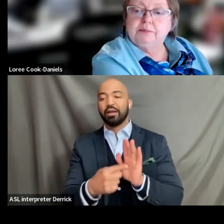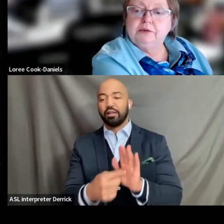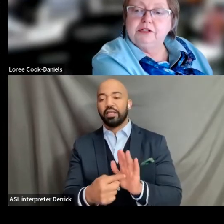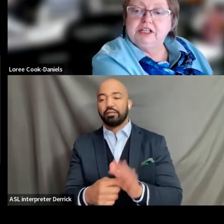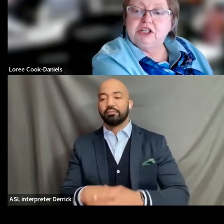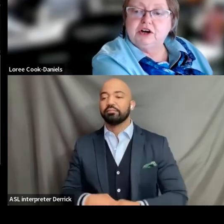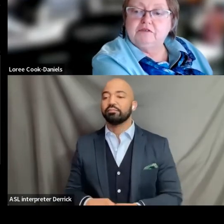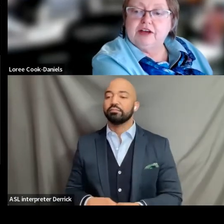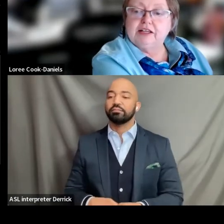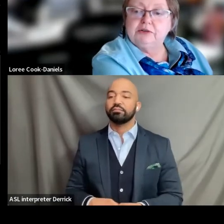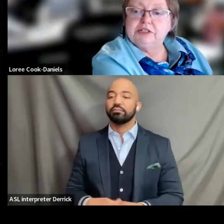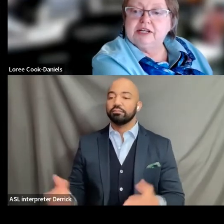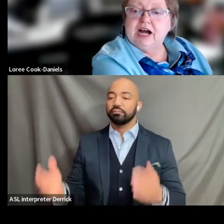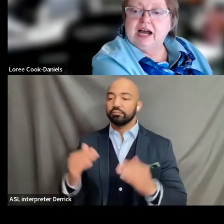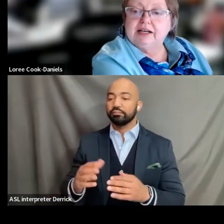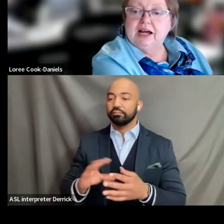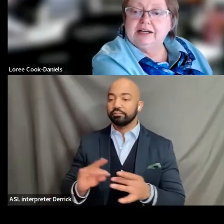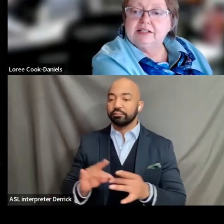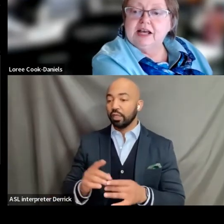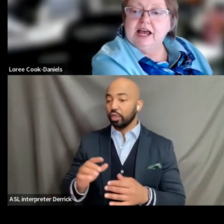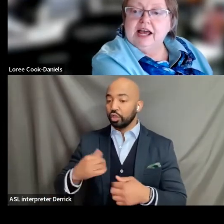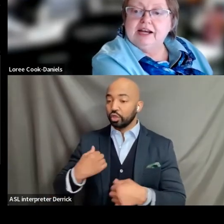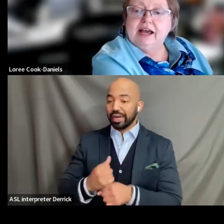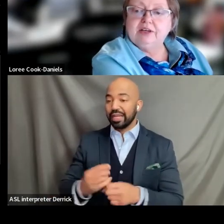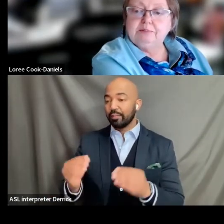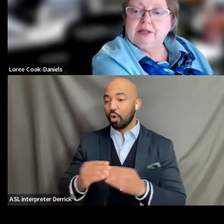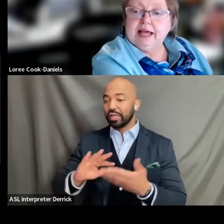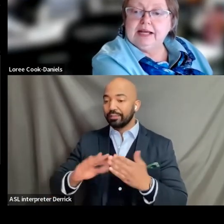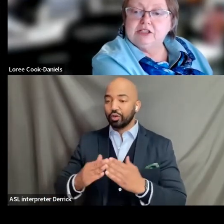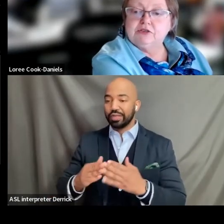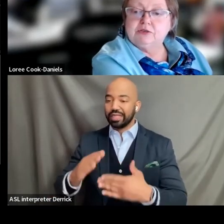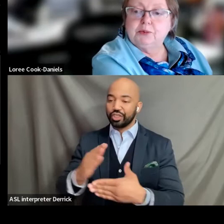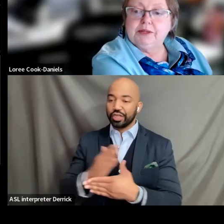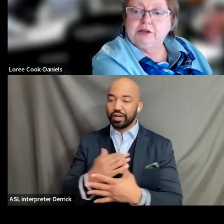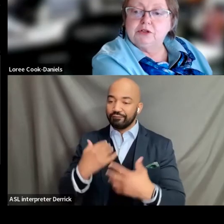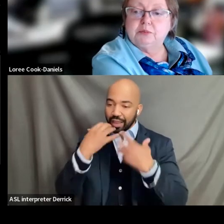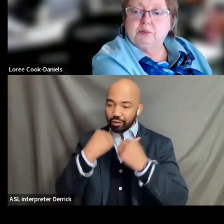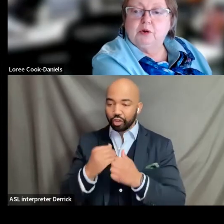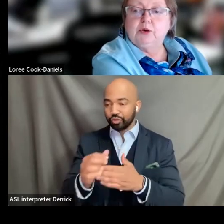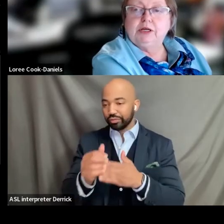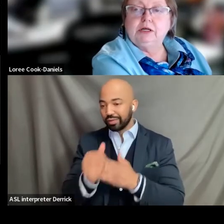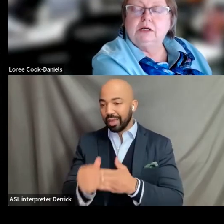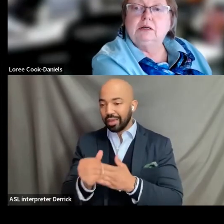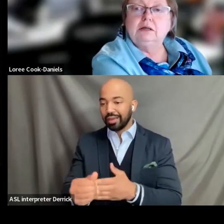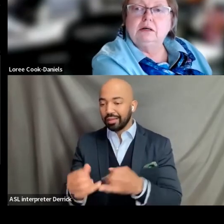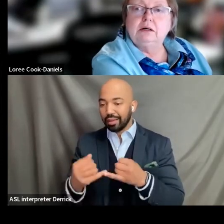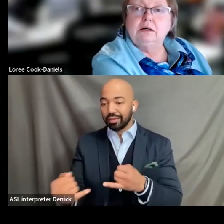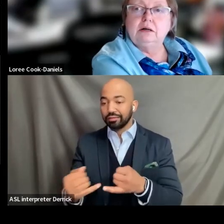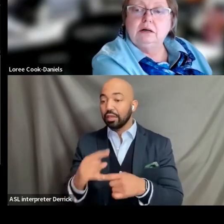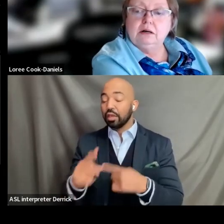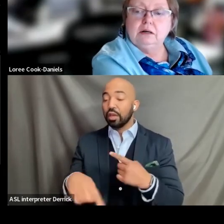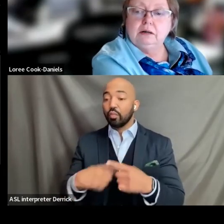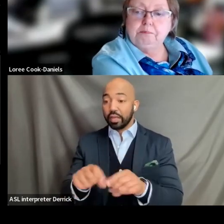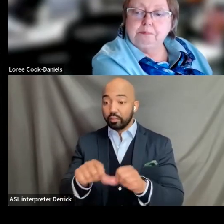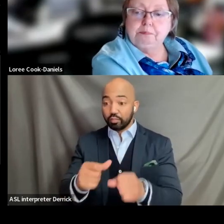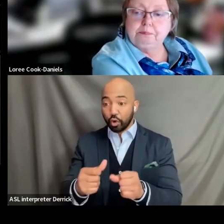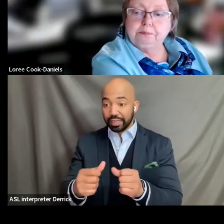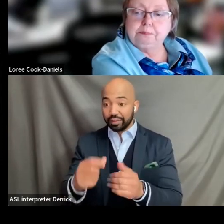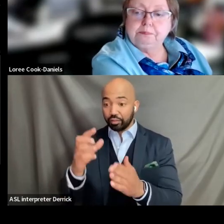Creating more community shared values and guidelines and having plans for when those are broken. Great.